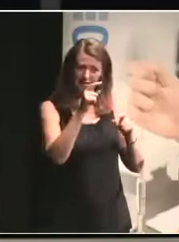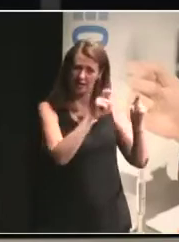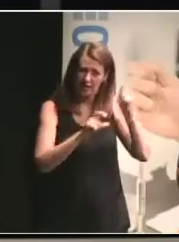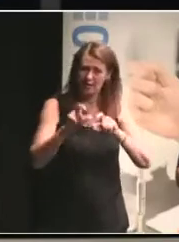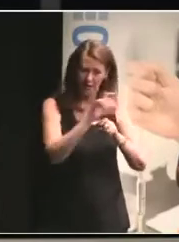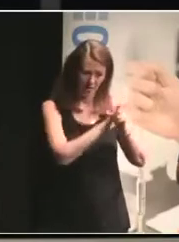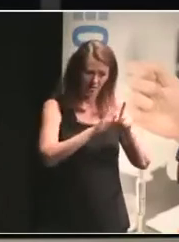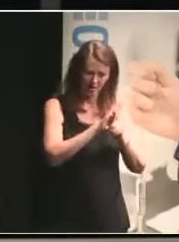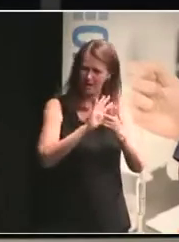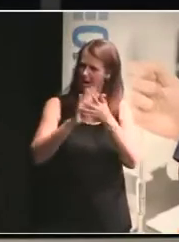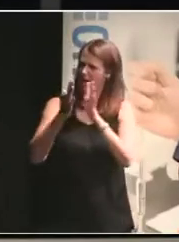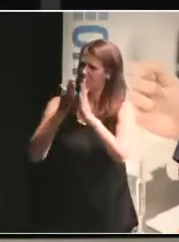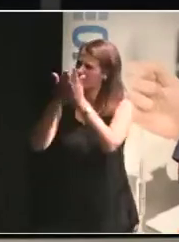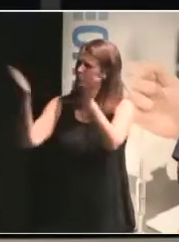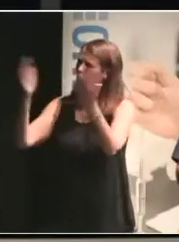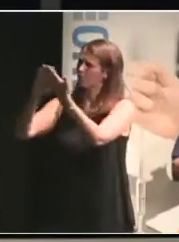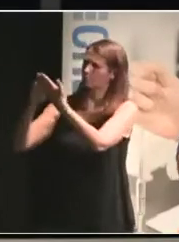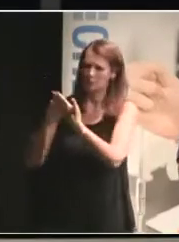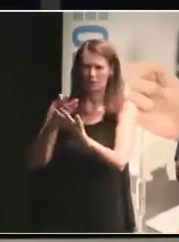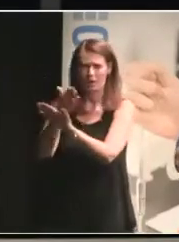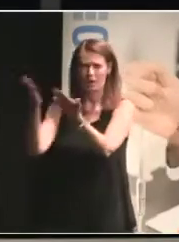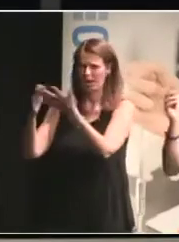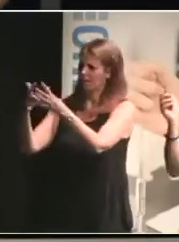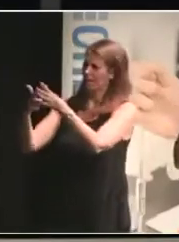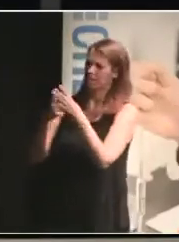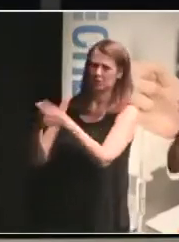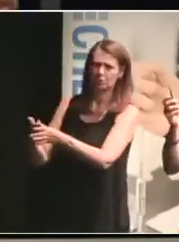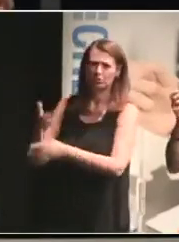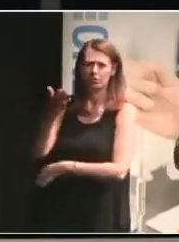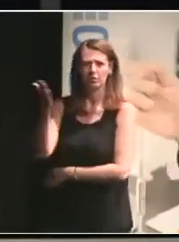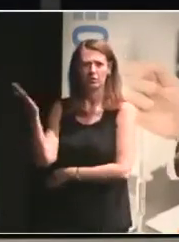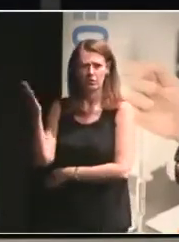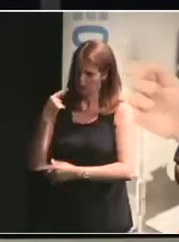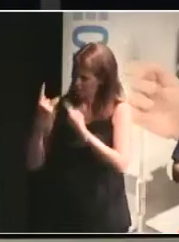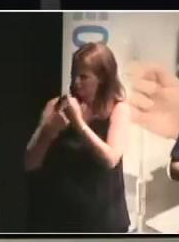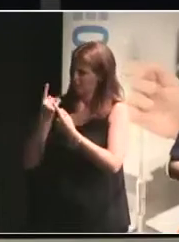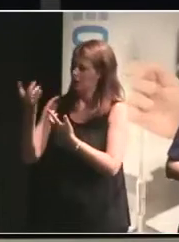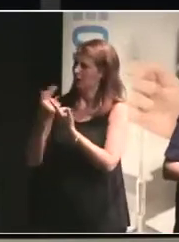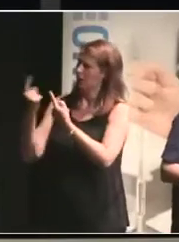how is the general public supposed to respond to all this information? And so